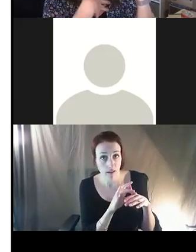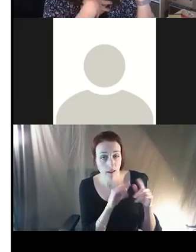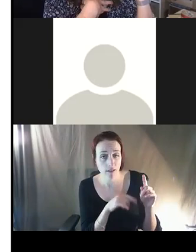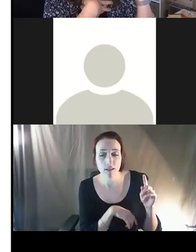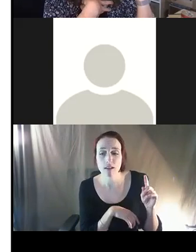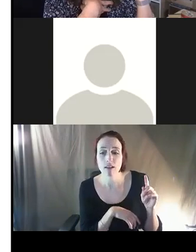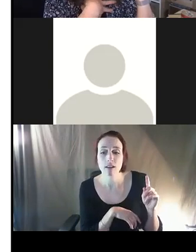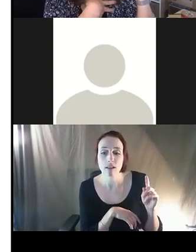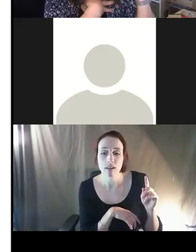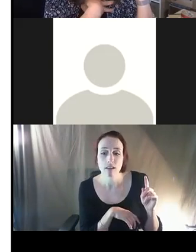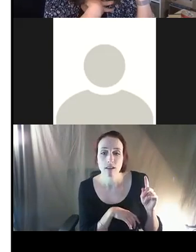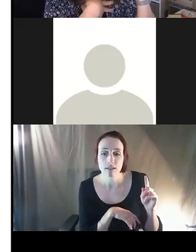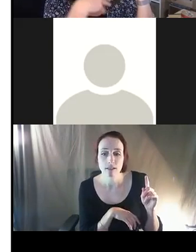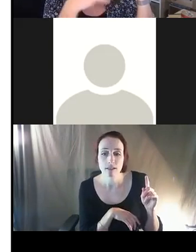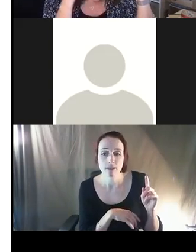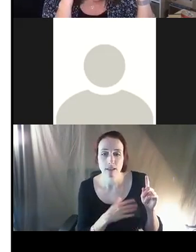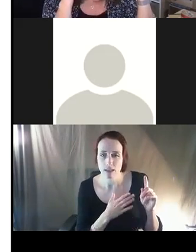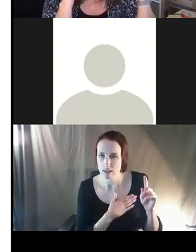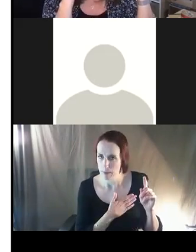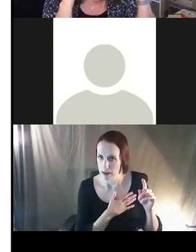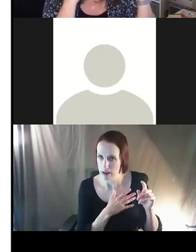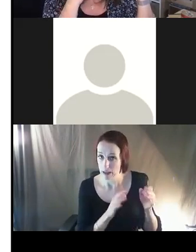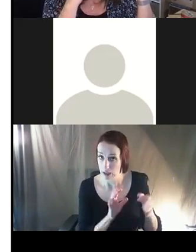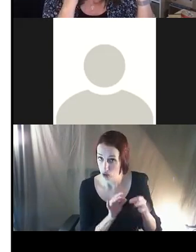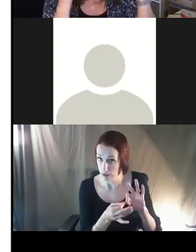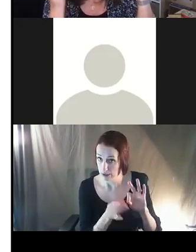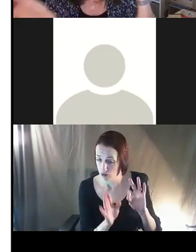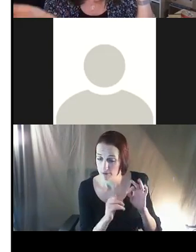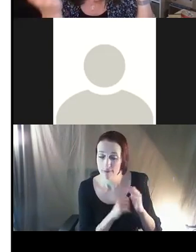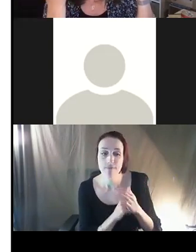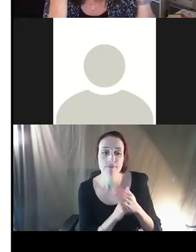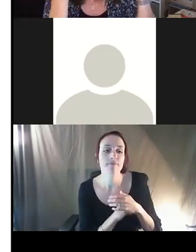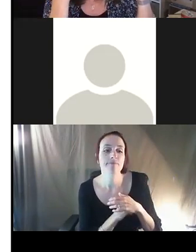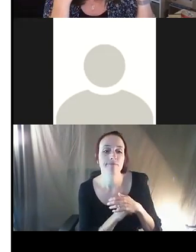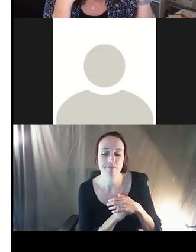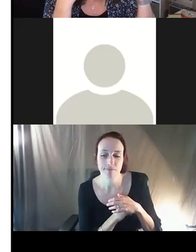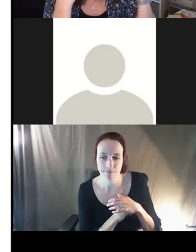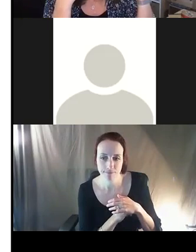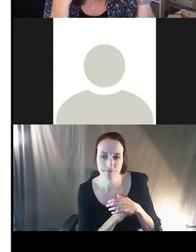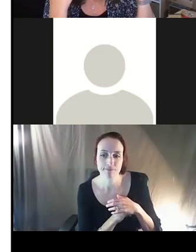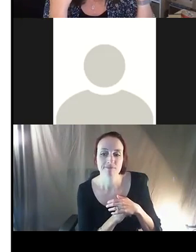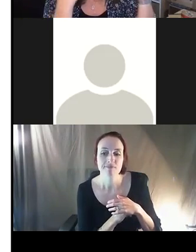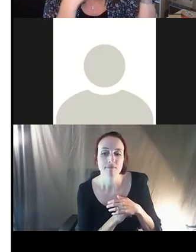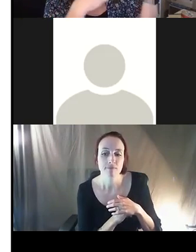and this is my interpretation, that the readability will have some impact on the screen